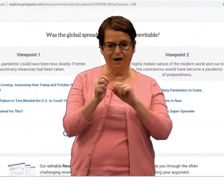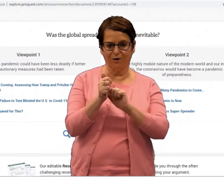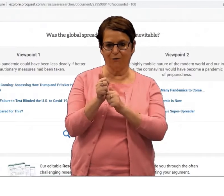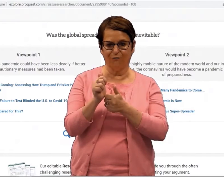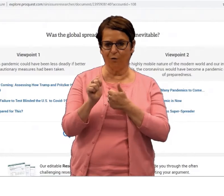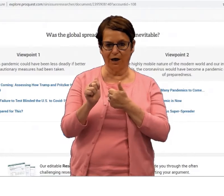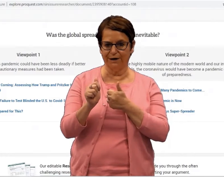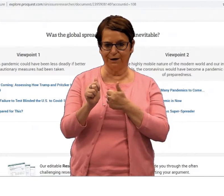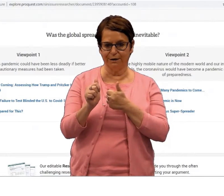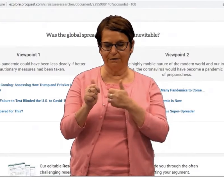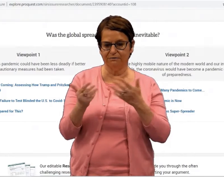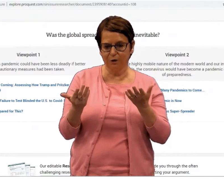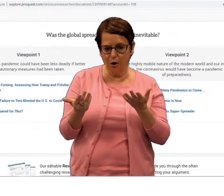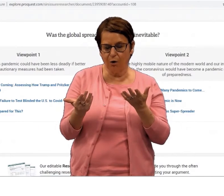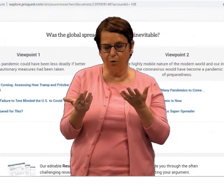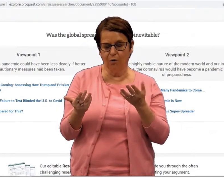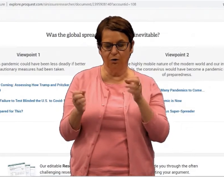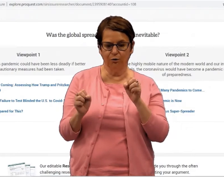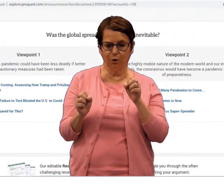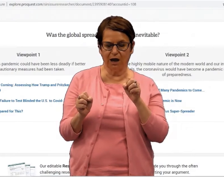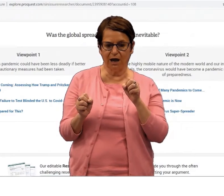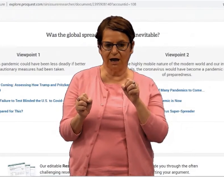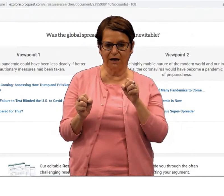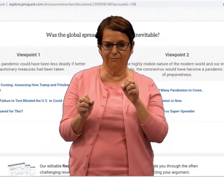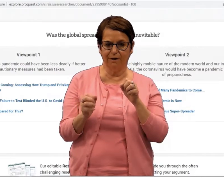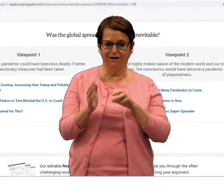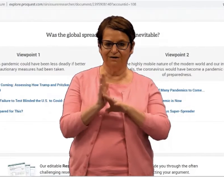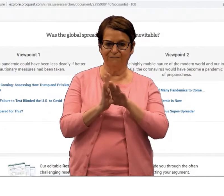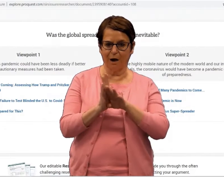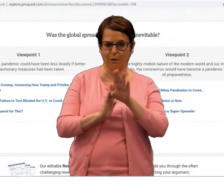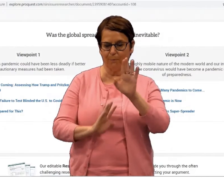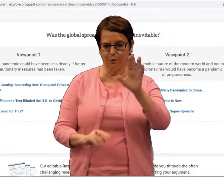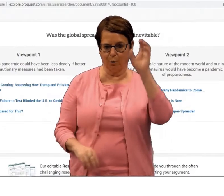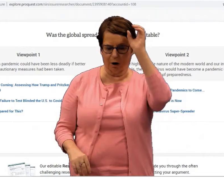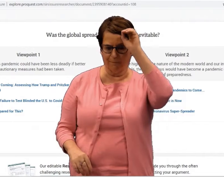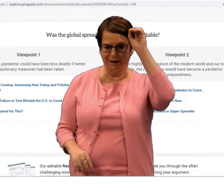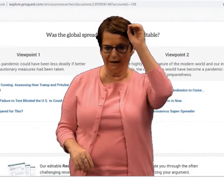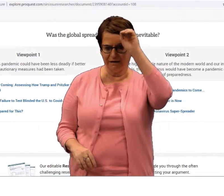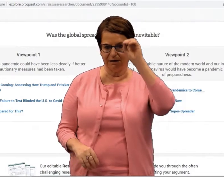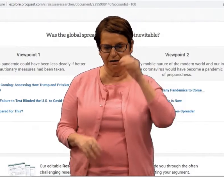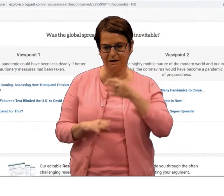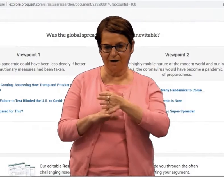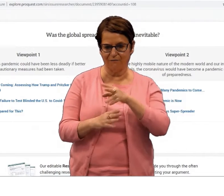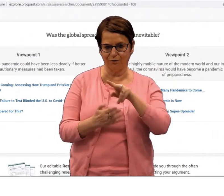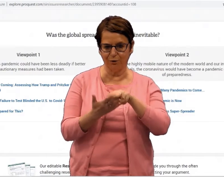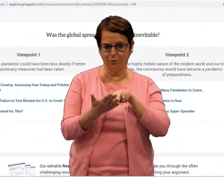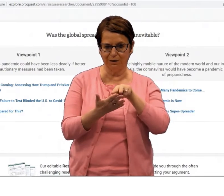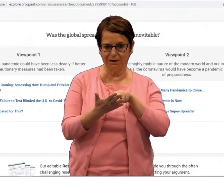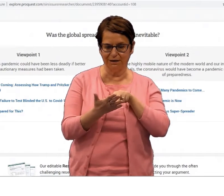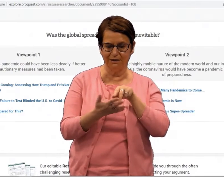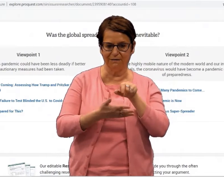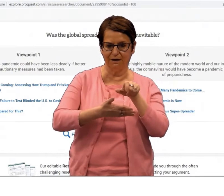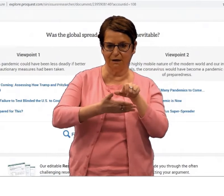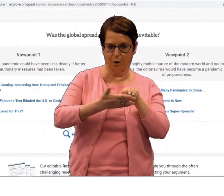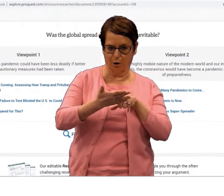Other people think you can't avoid the epidemic. So you can develop your opinion after you read the articles.